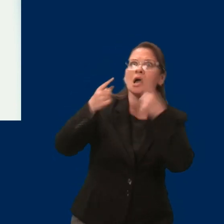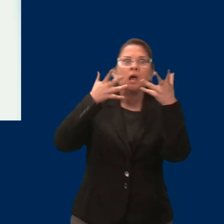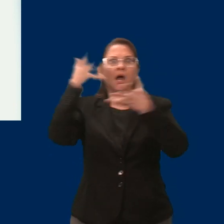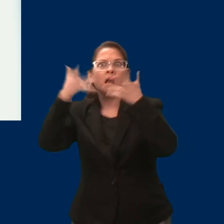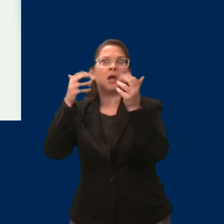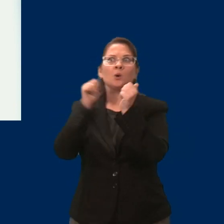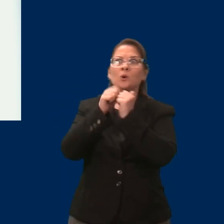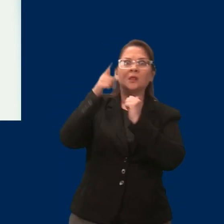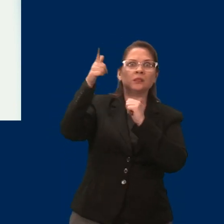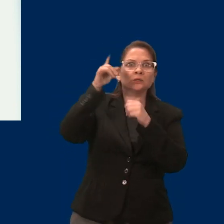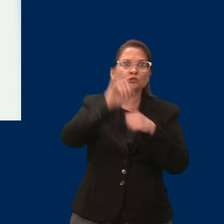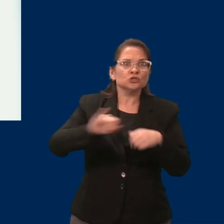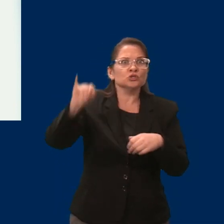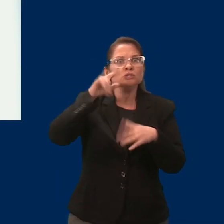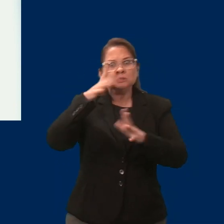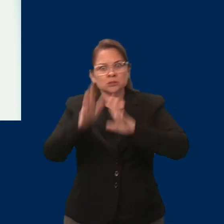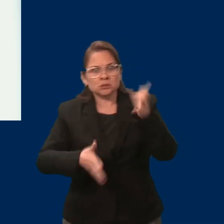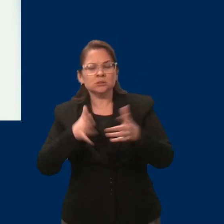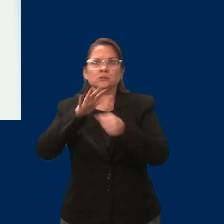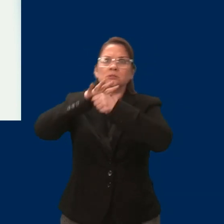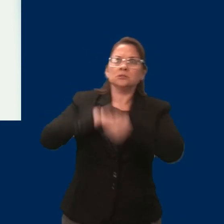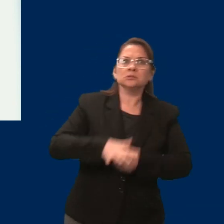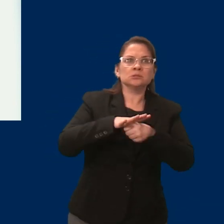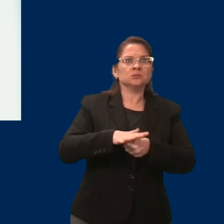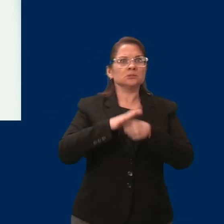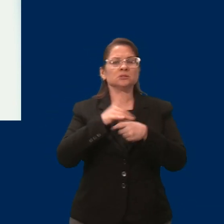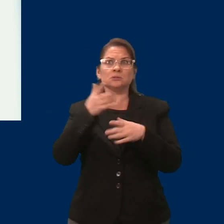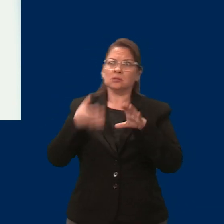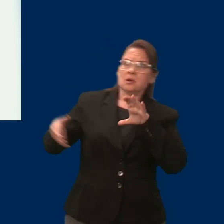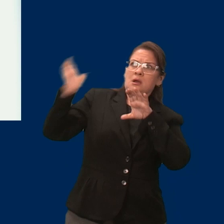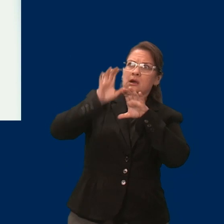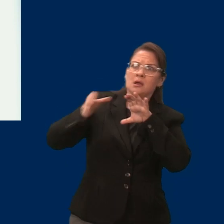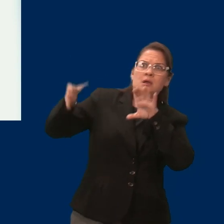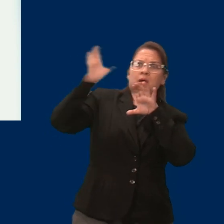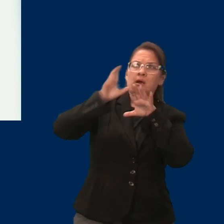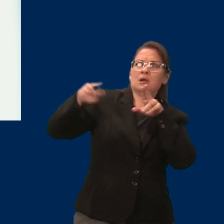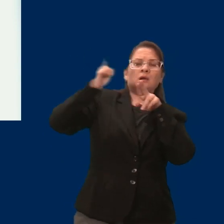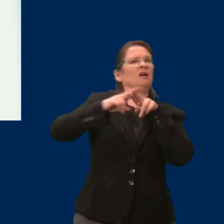of trying to deal with our sick child. There would have been less of a financial burden on our family